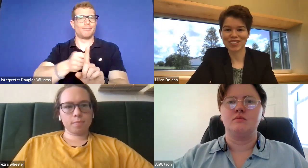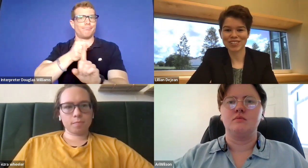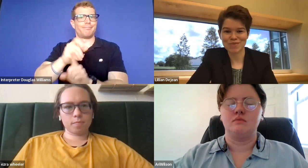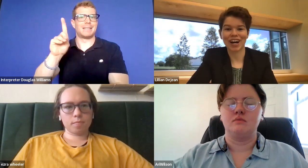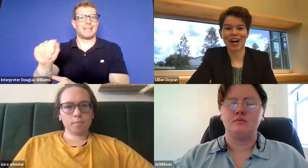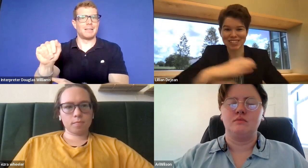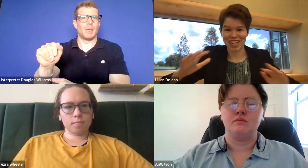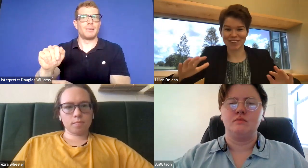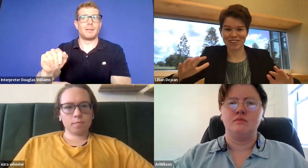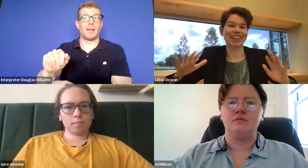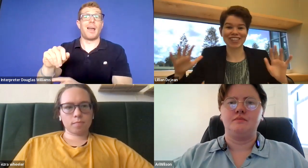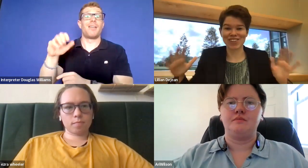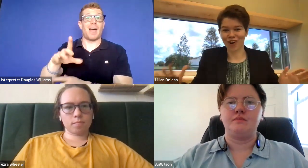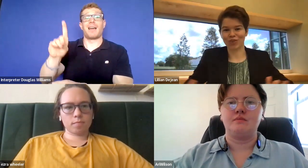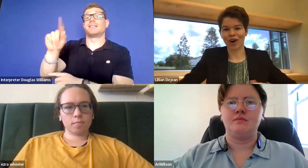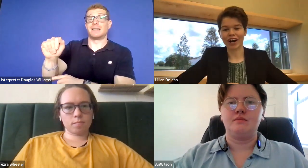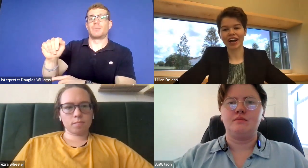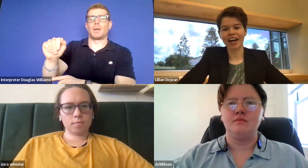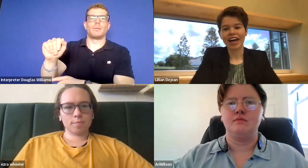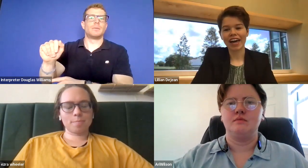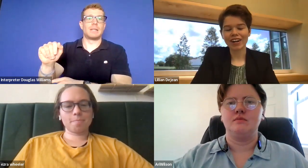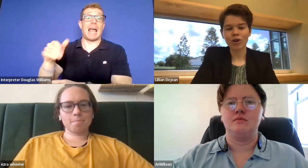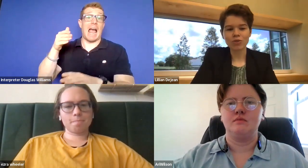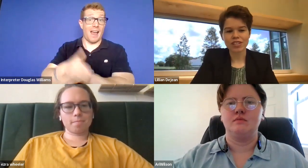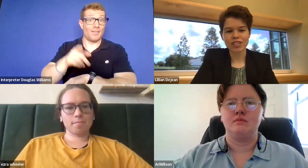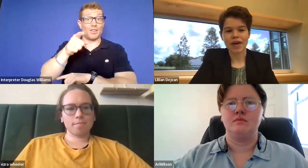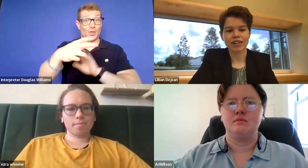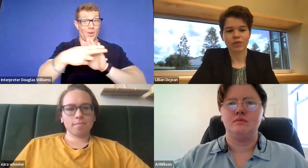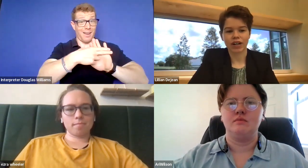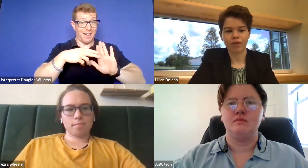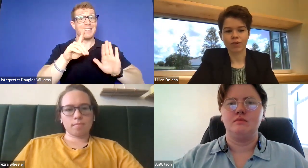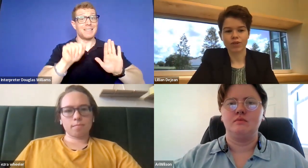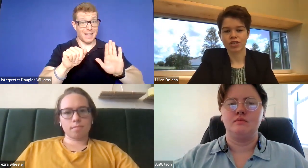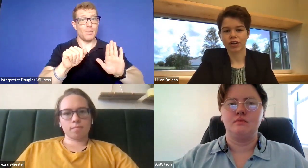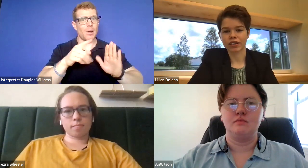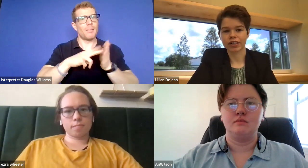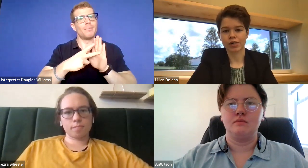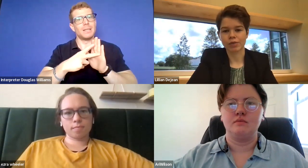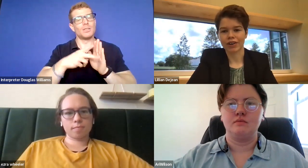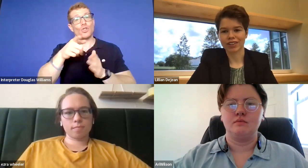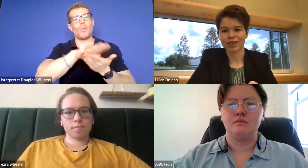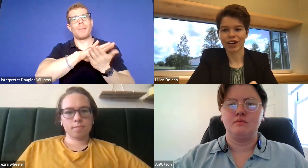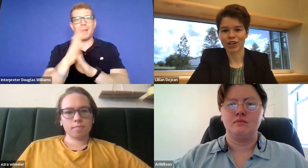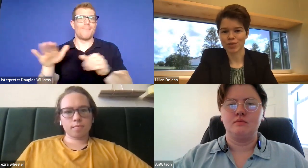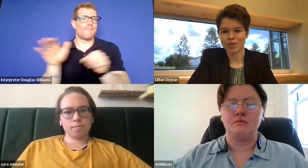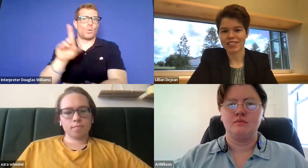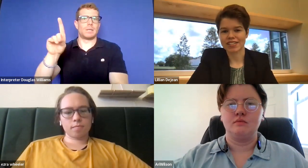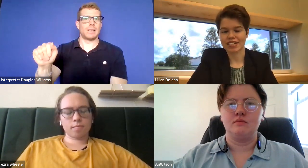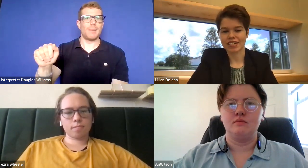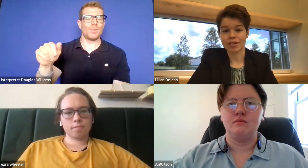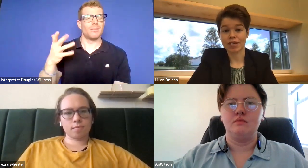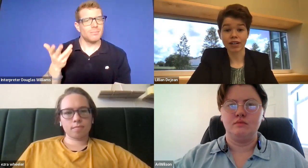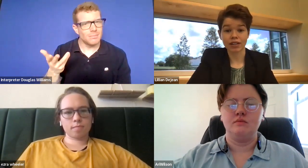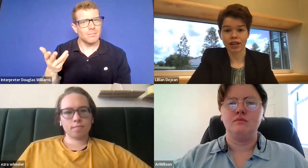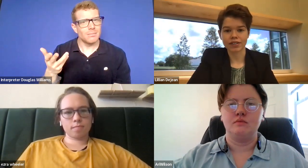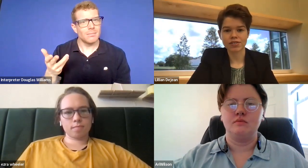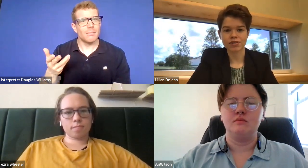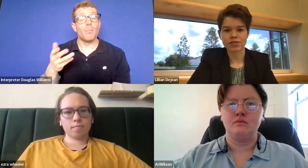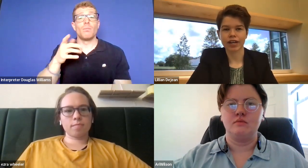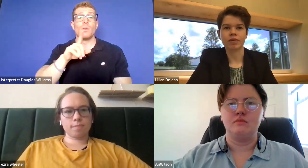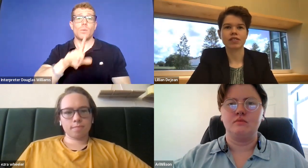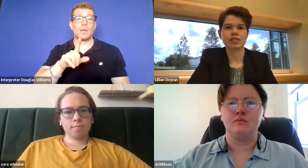So once you become disabled, that's all you are and it almost lends back to our conversation earlier about you know your LGBT identity being medicalized right?